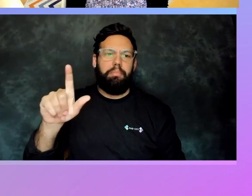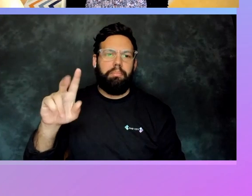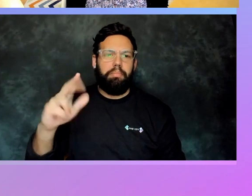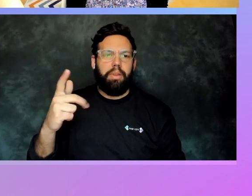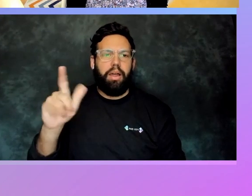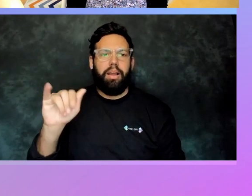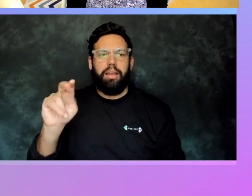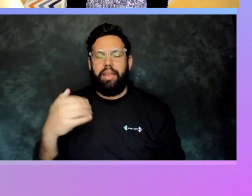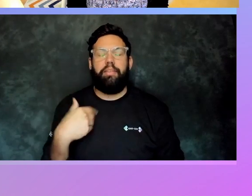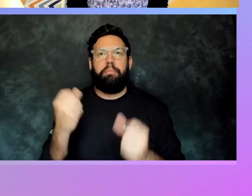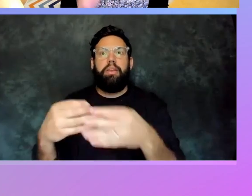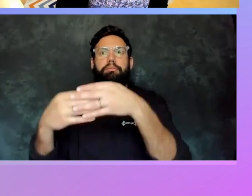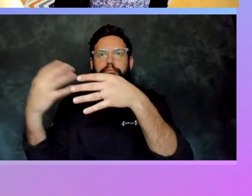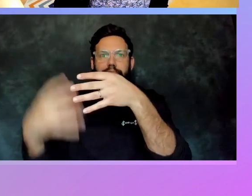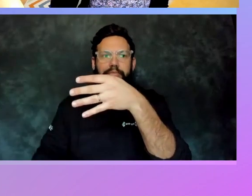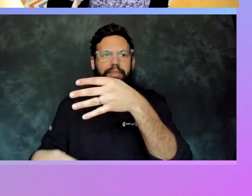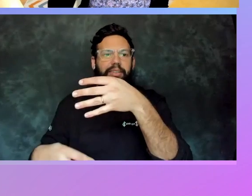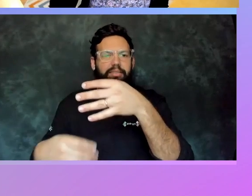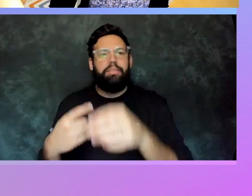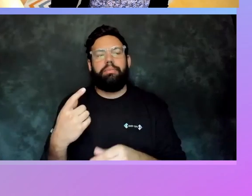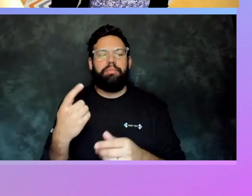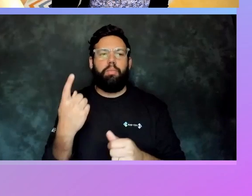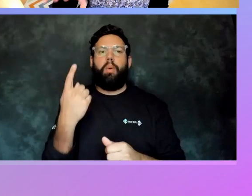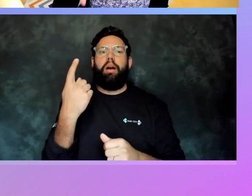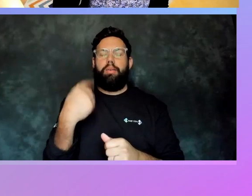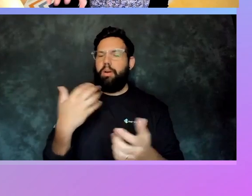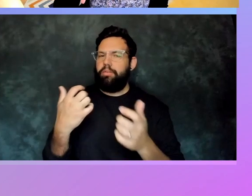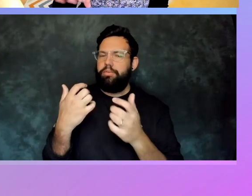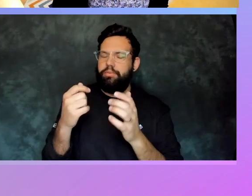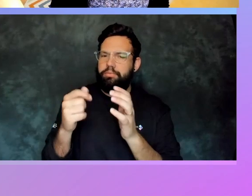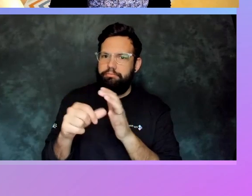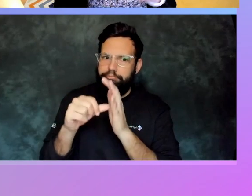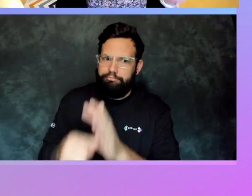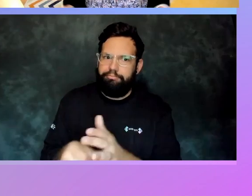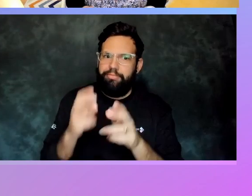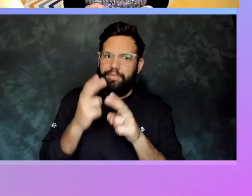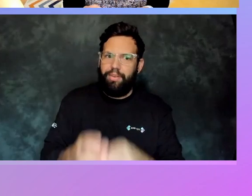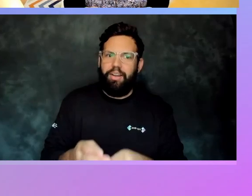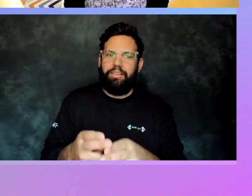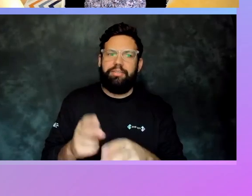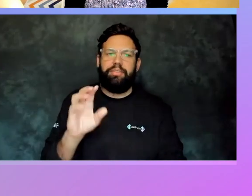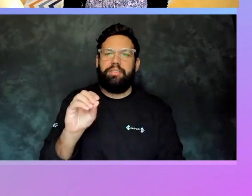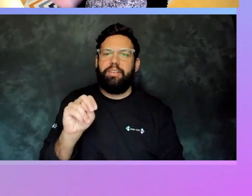generated text, things that automated checkers patched, can't these larger numbers are even conservative when it